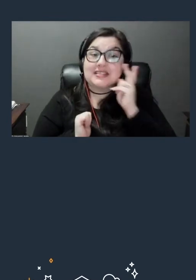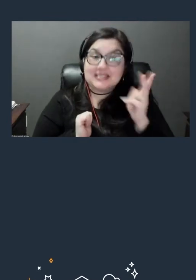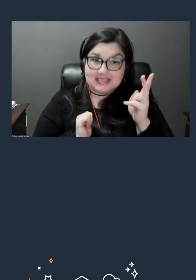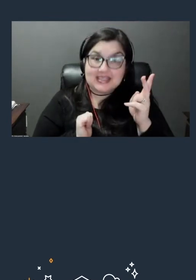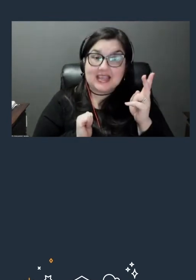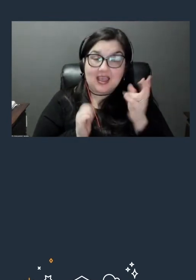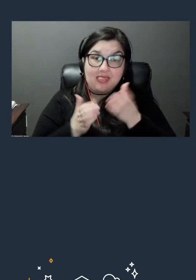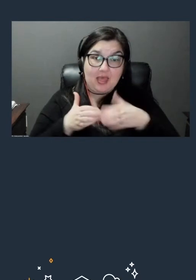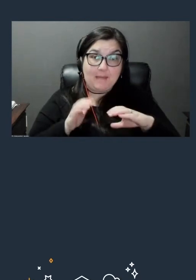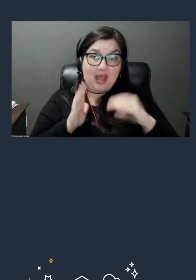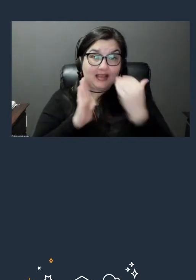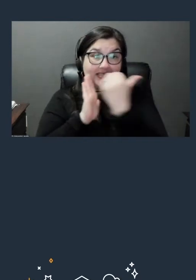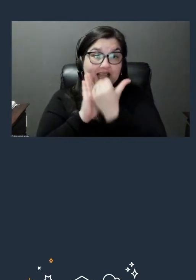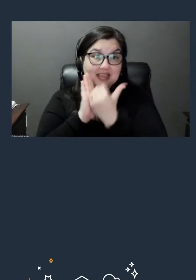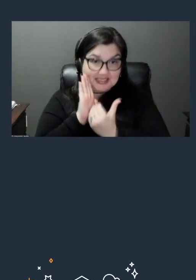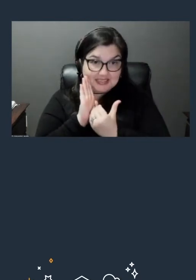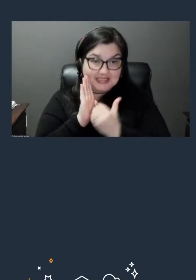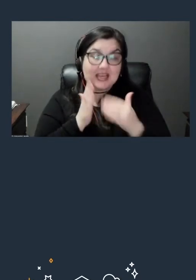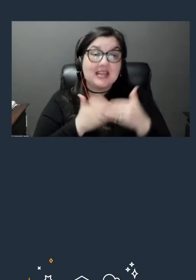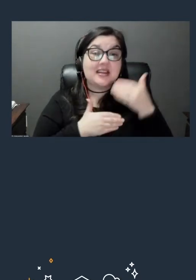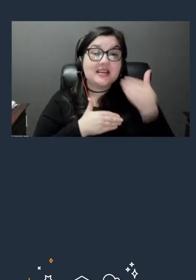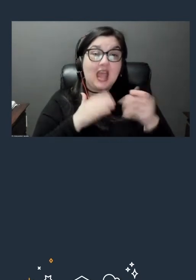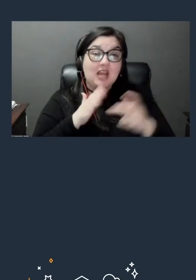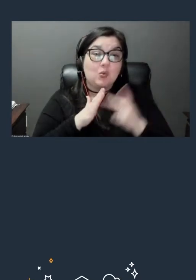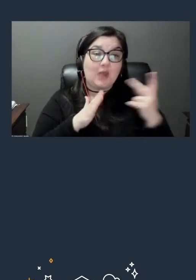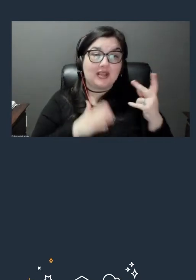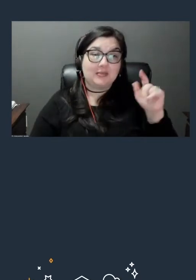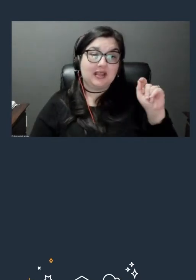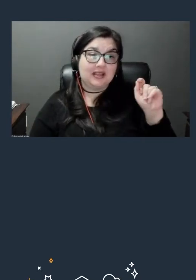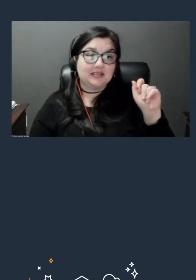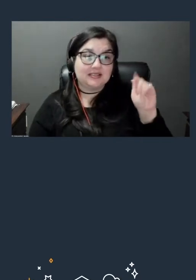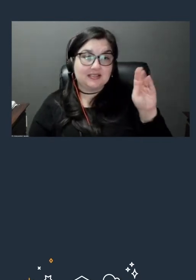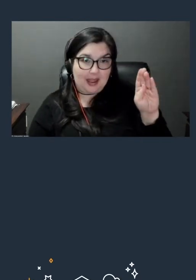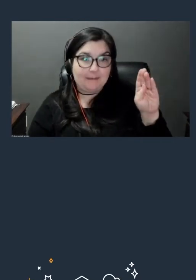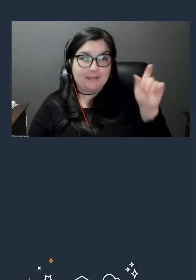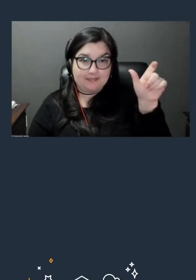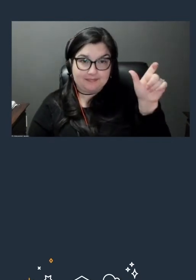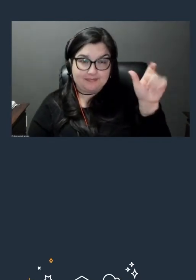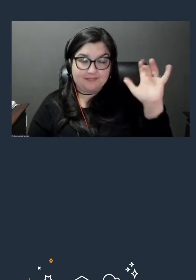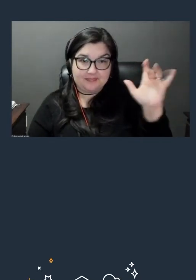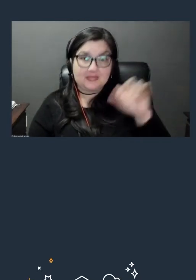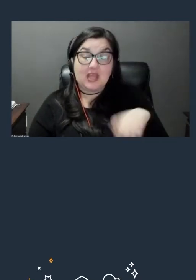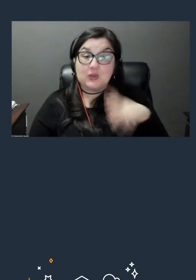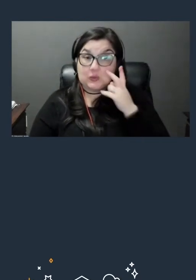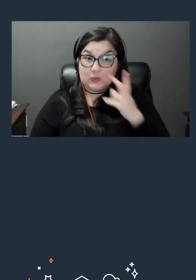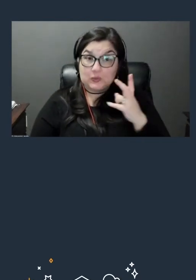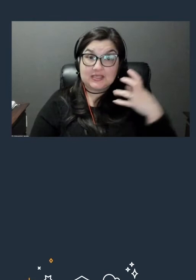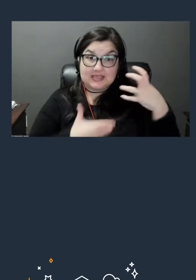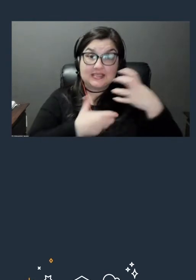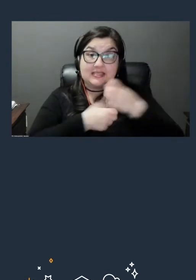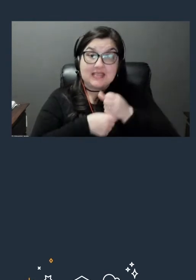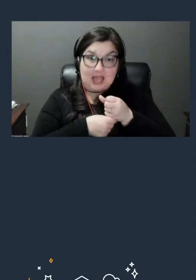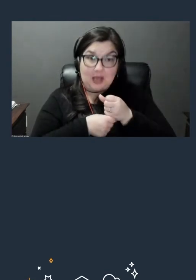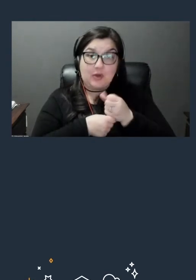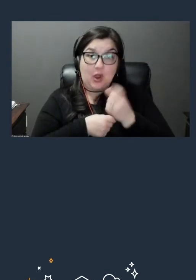Next, let's go to replication tab. You will notice under replication summary that a one way replication has been created